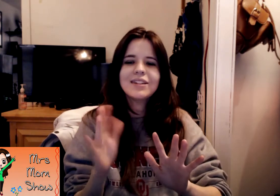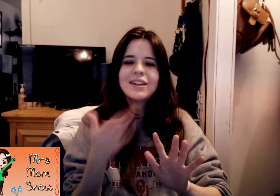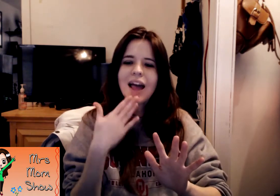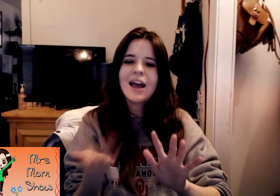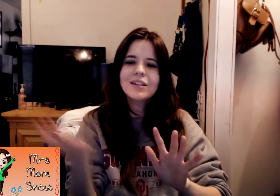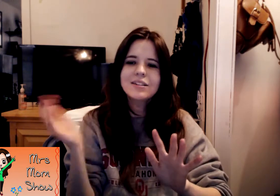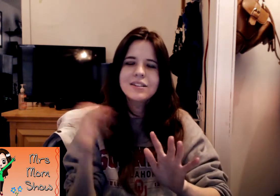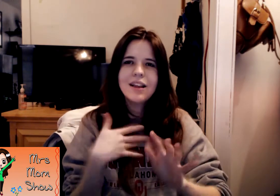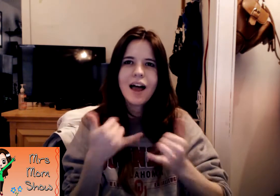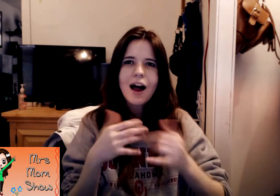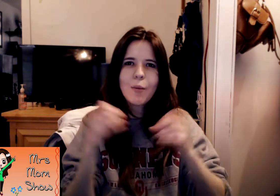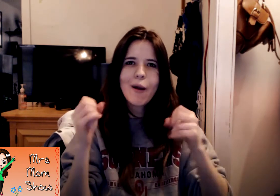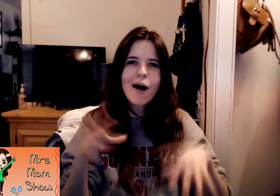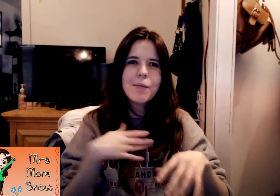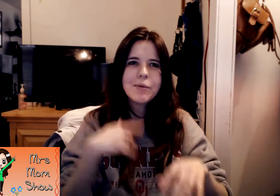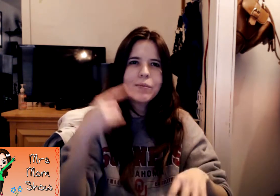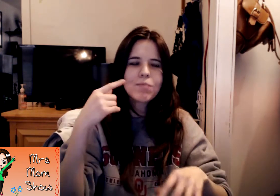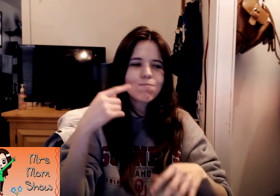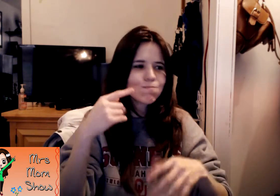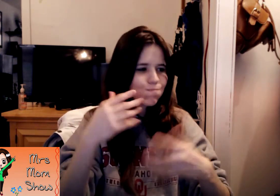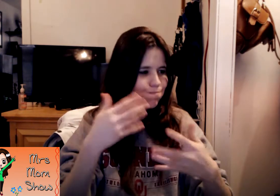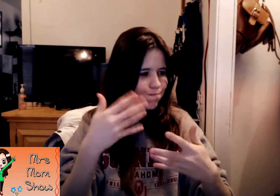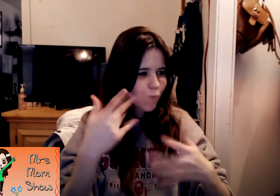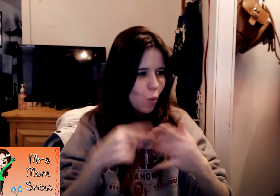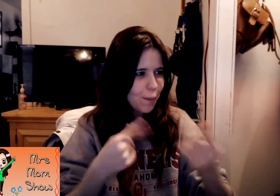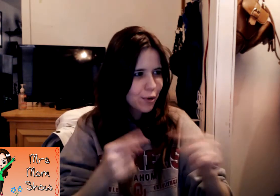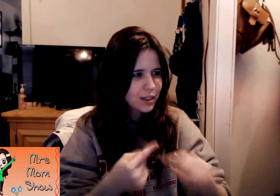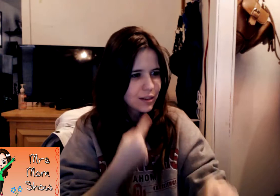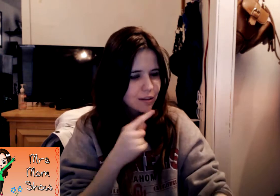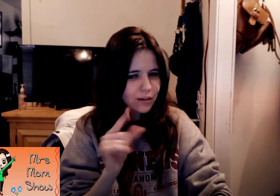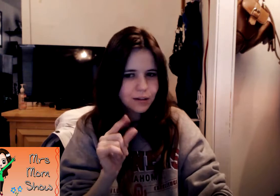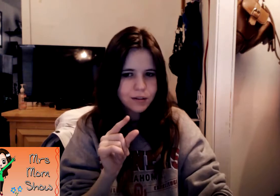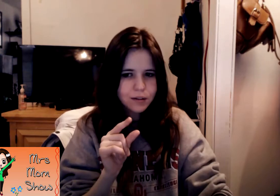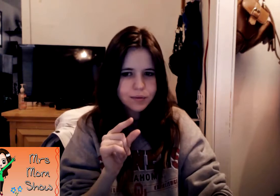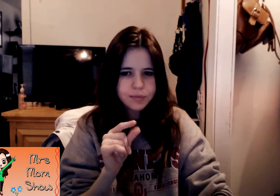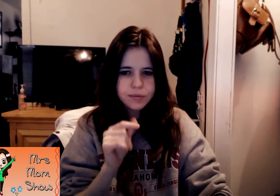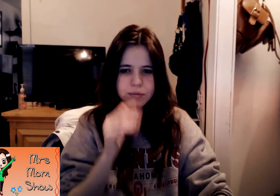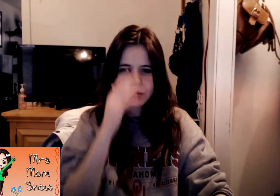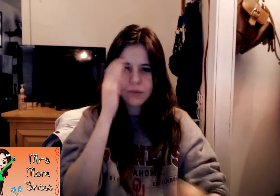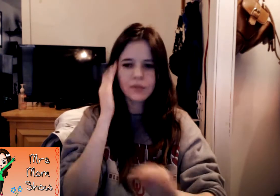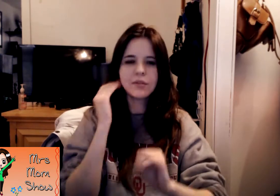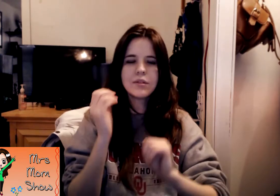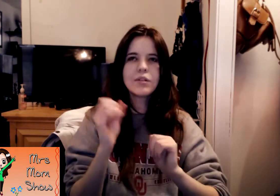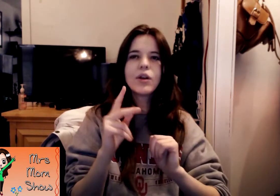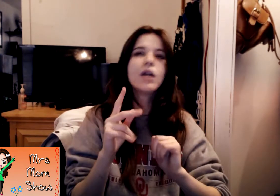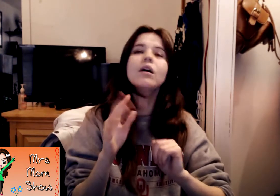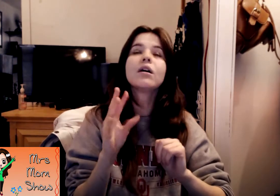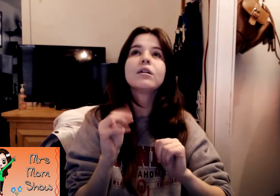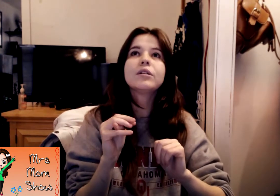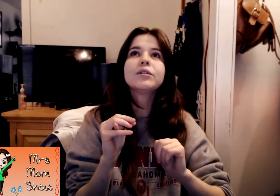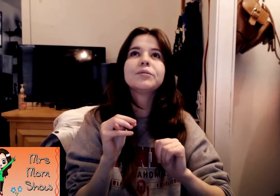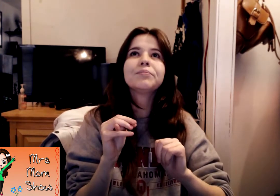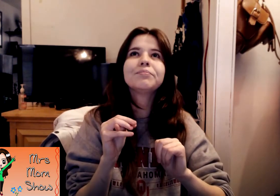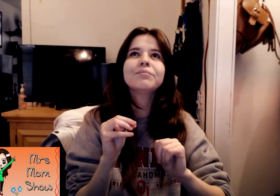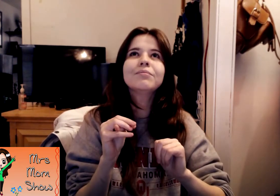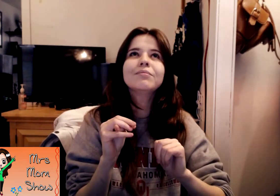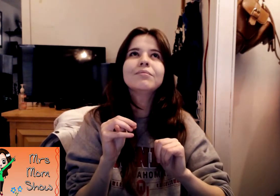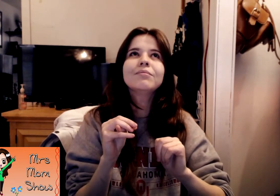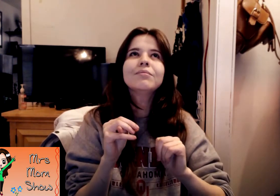Thanks! Now, I lost my train of thought...what I was going to say... Lol. Ok, um...